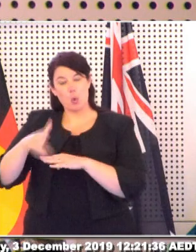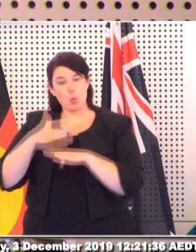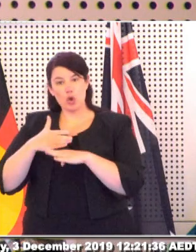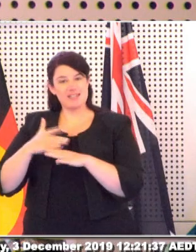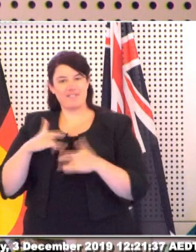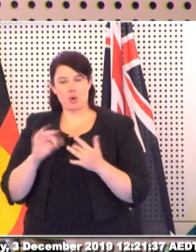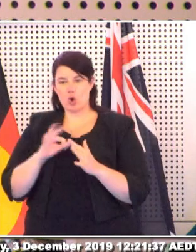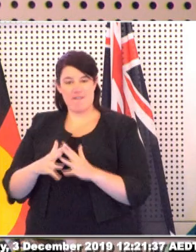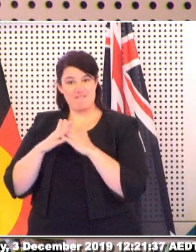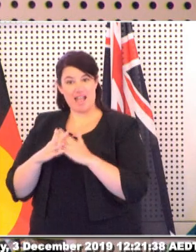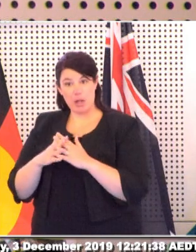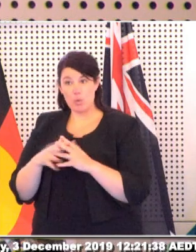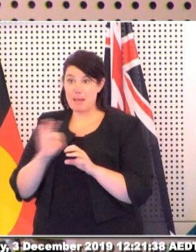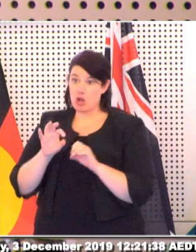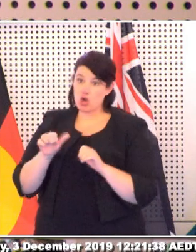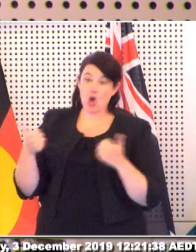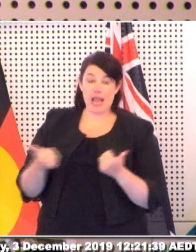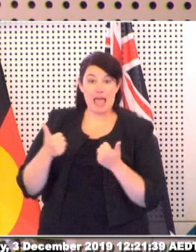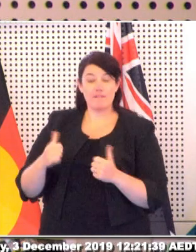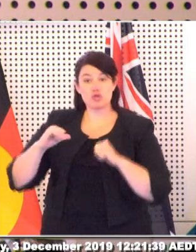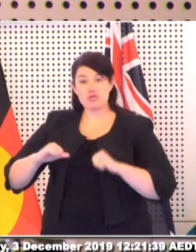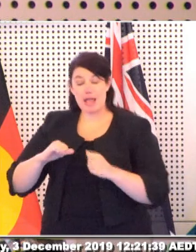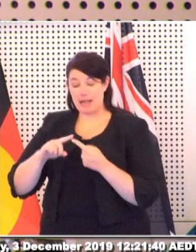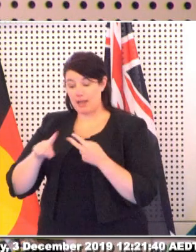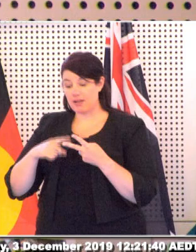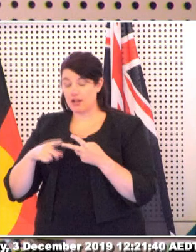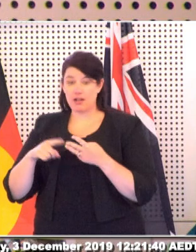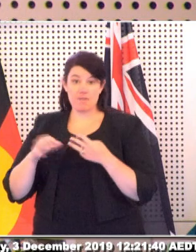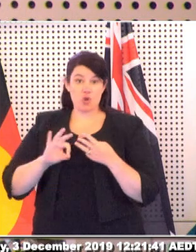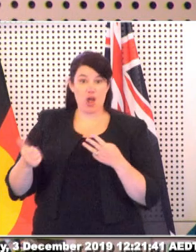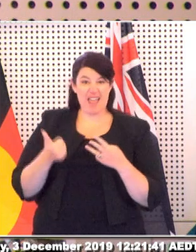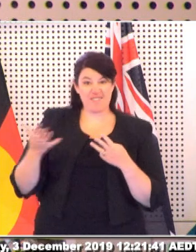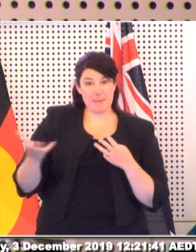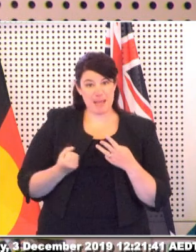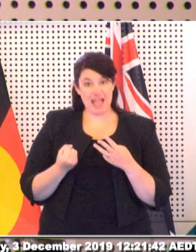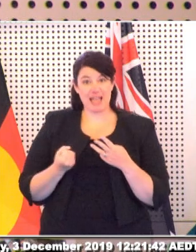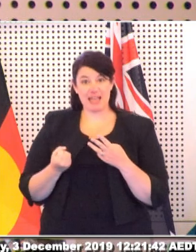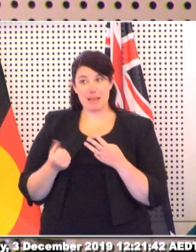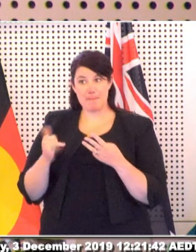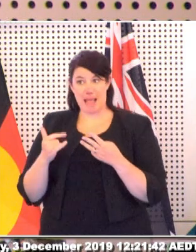relating to training and pay and experience and so forth that need to be developed.